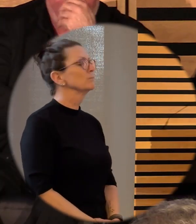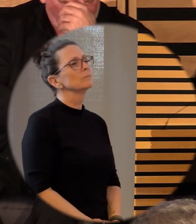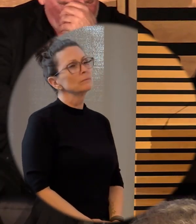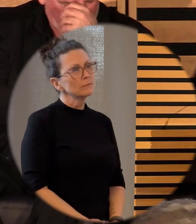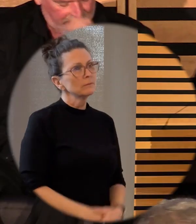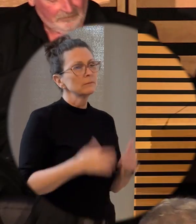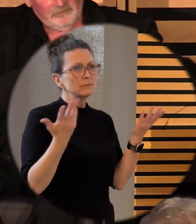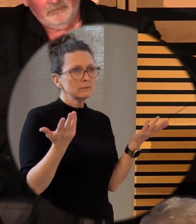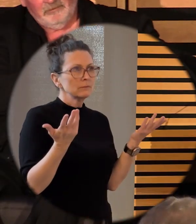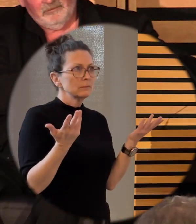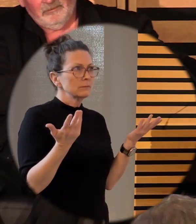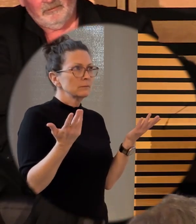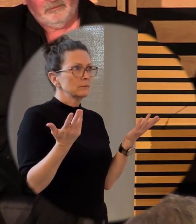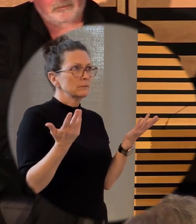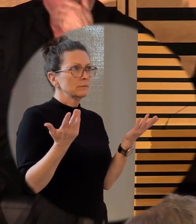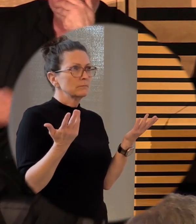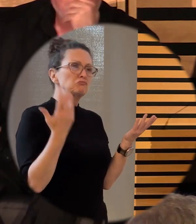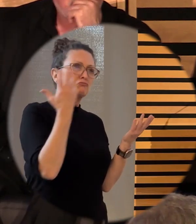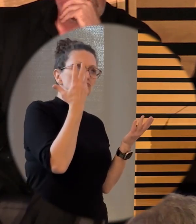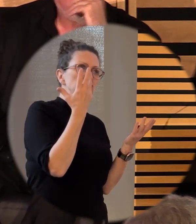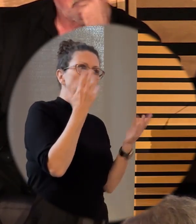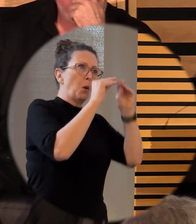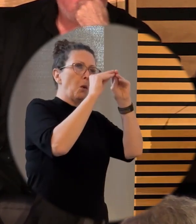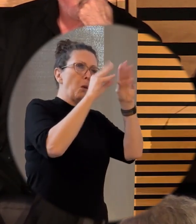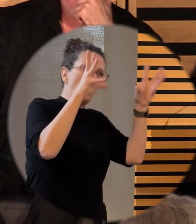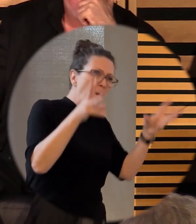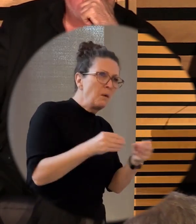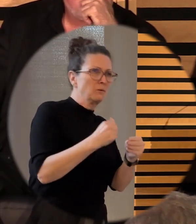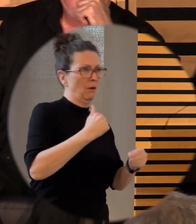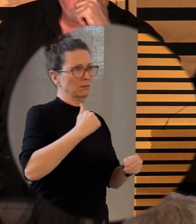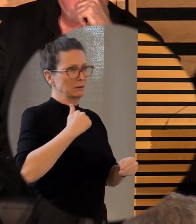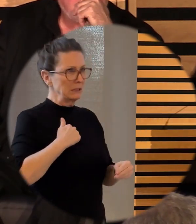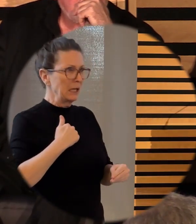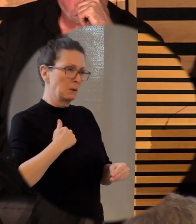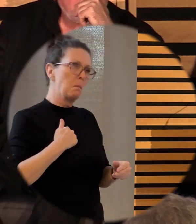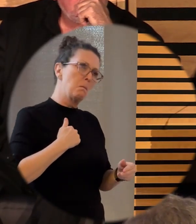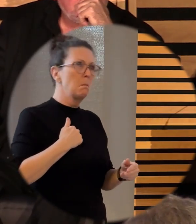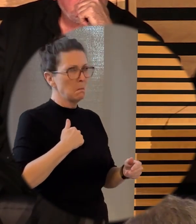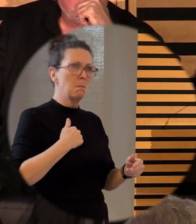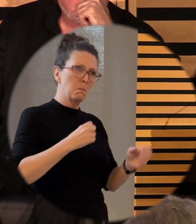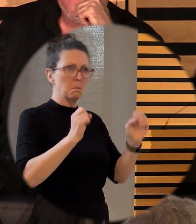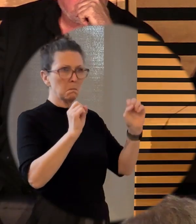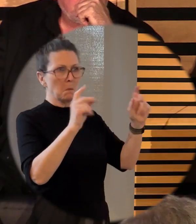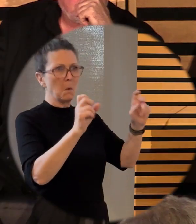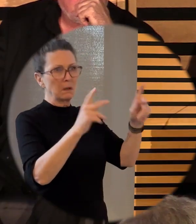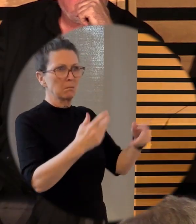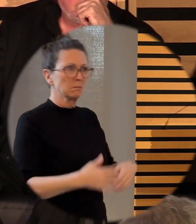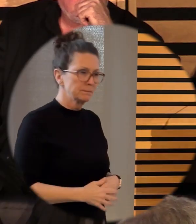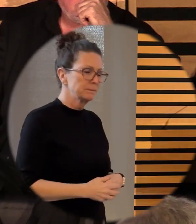We're good at we're pretty good I'd say as a country um different levels of government there's